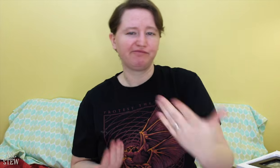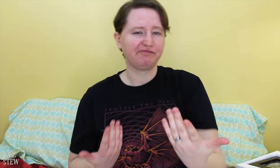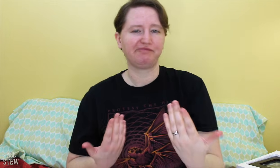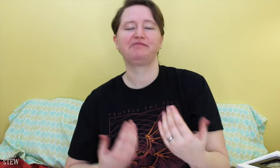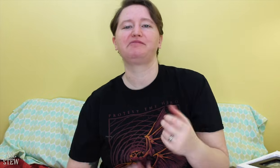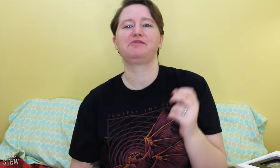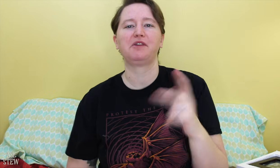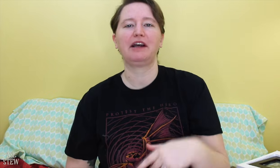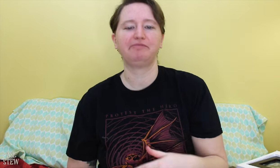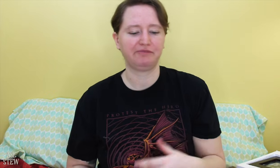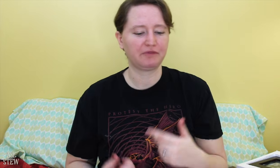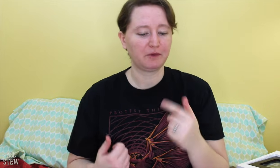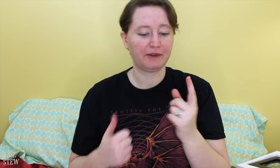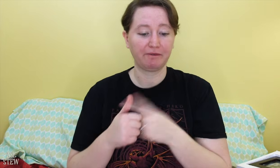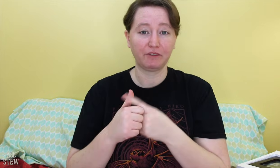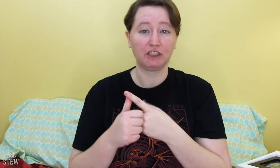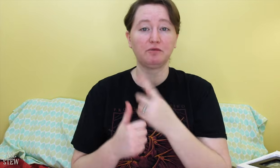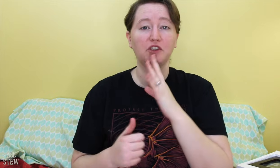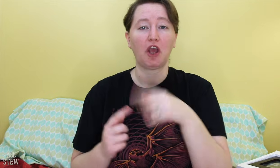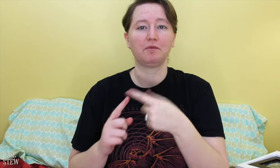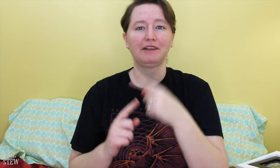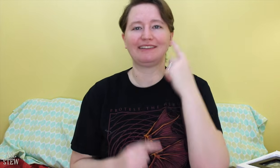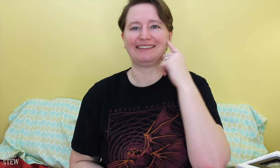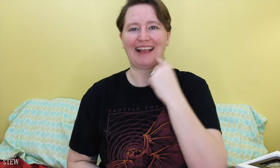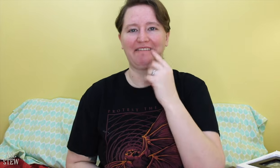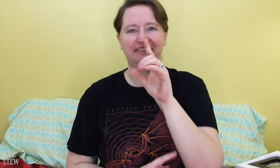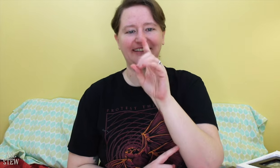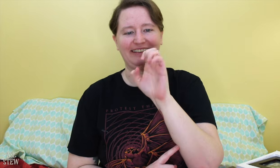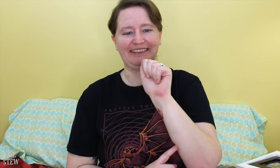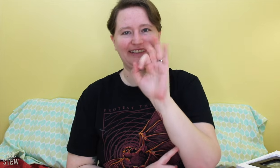and kind of give you some of my opinion as well.